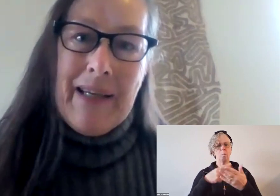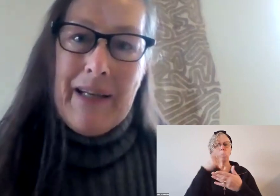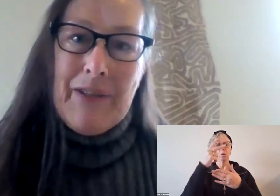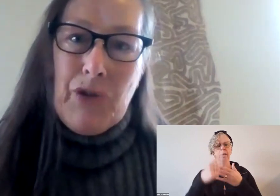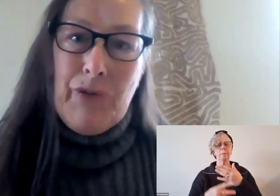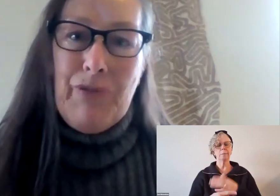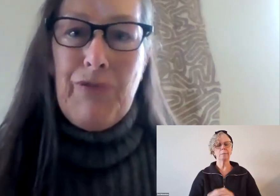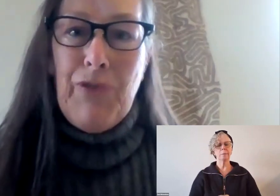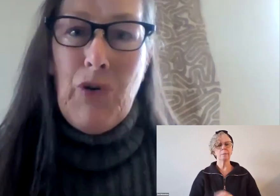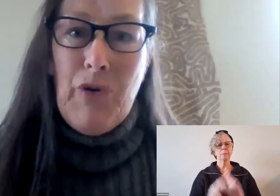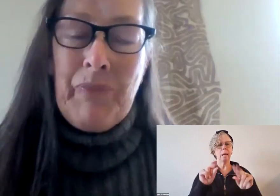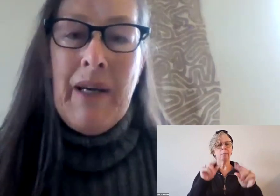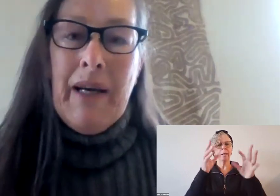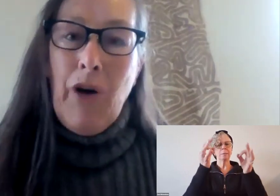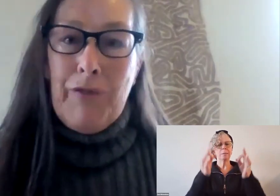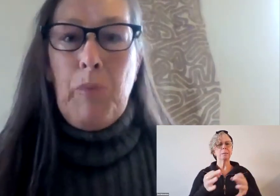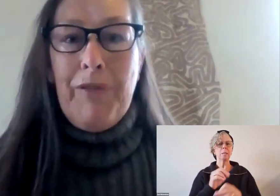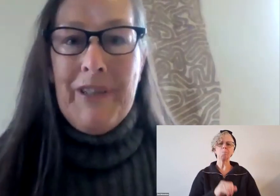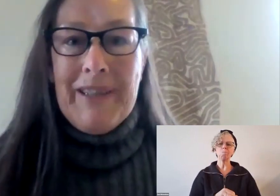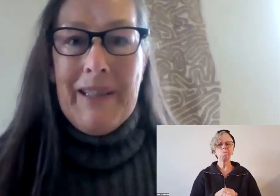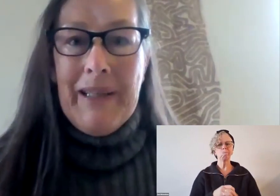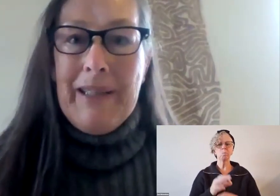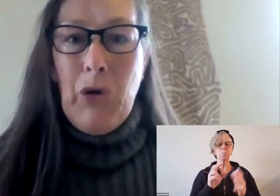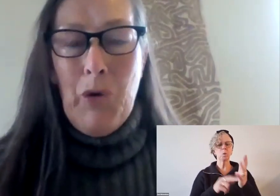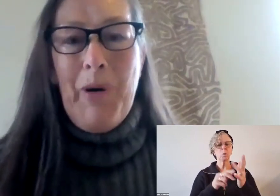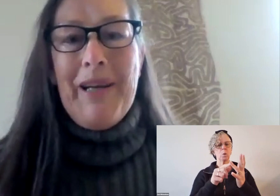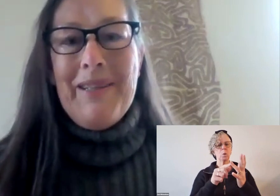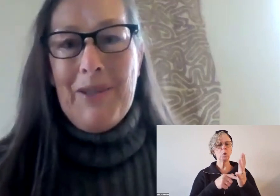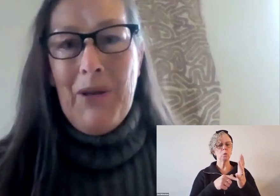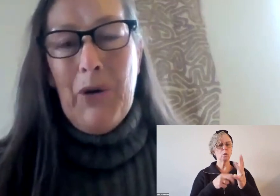to form a not-for-profit incorporated organisation.